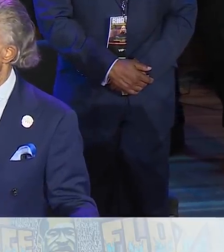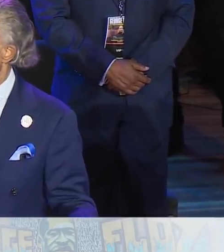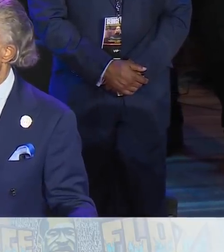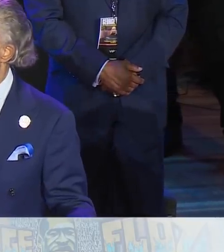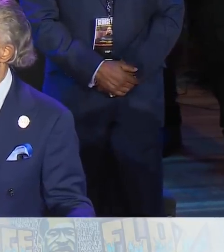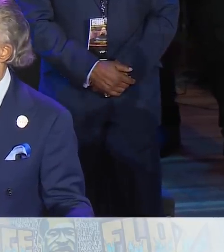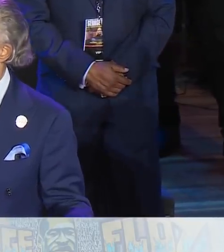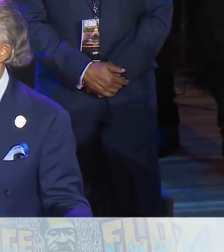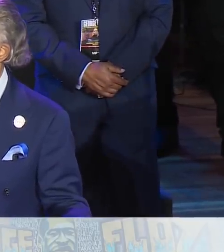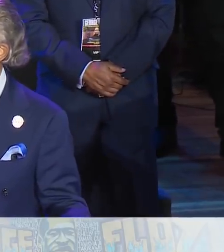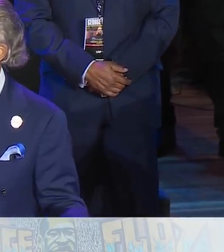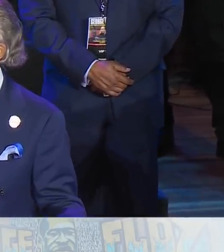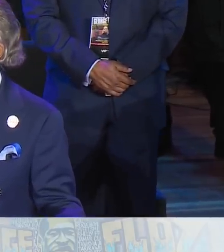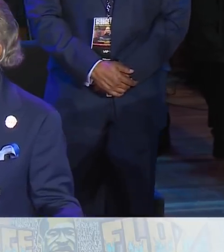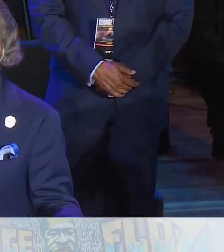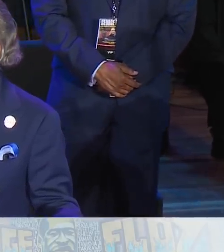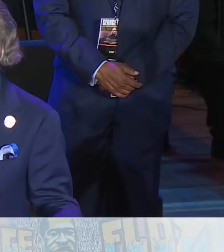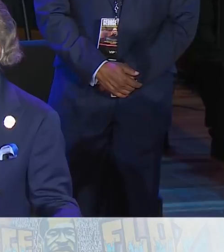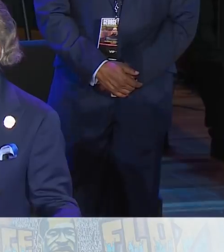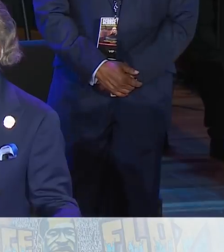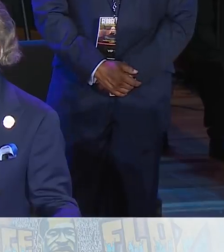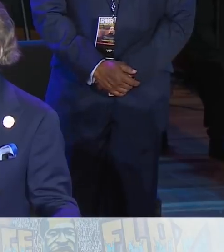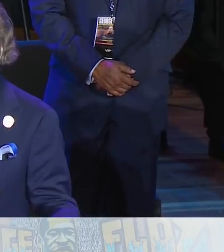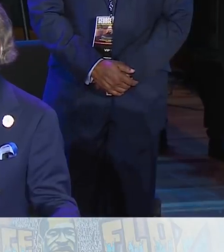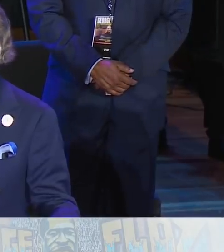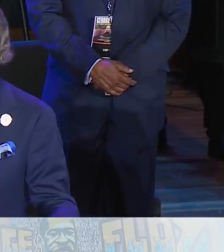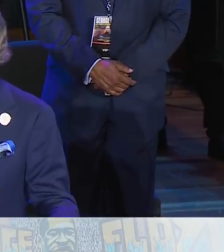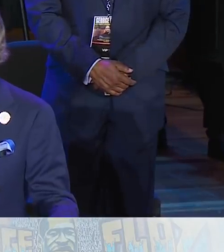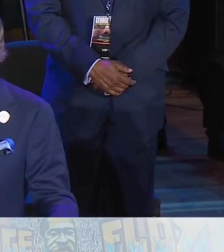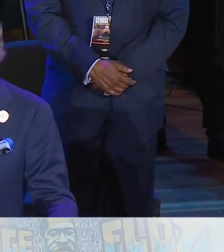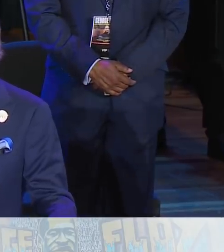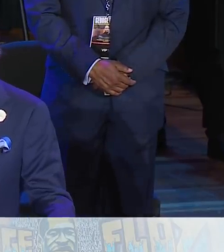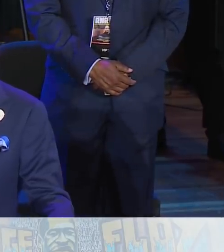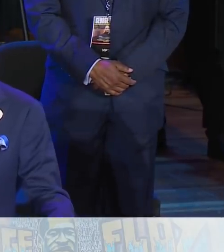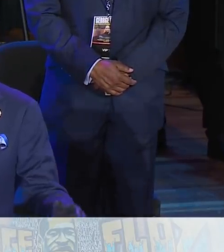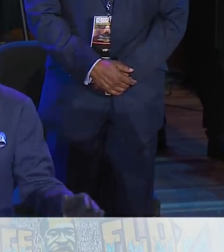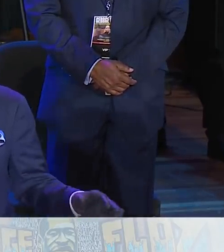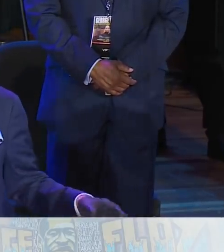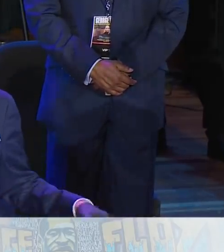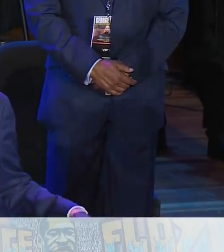AS WE REMAIN STANDING, WE WANT TO RECOGNIZE CLAUDE BELLACORT OF THE AMERICAN